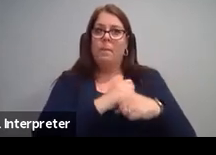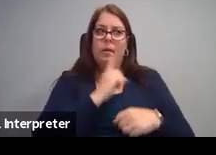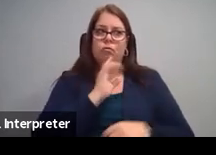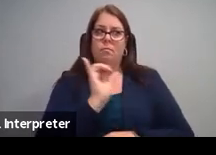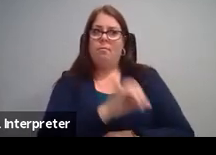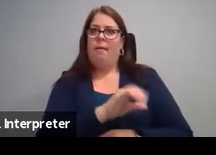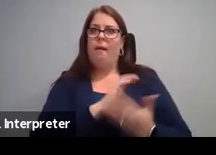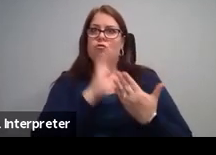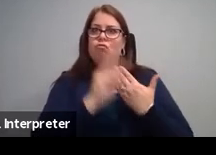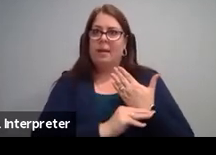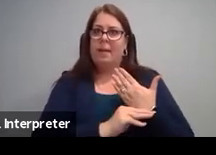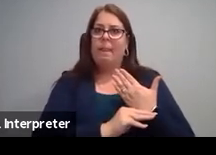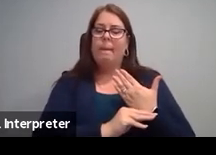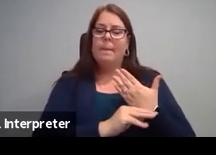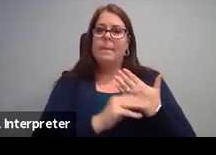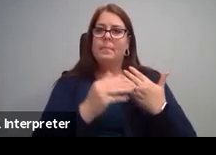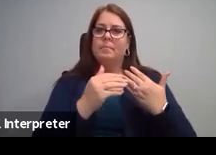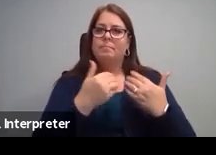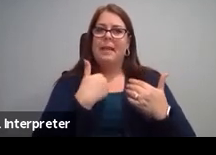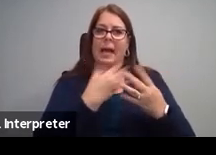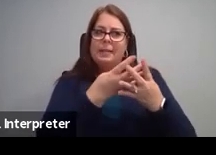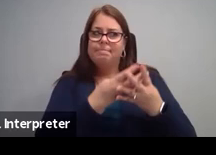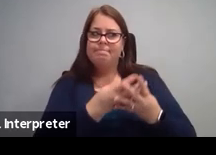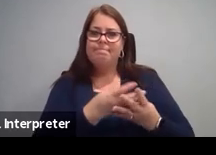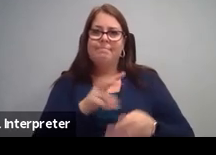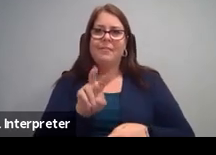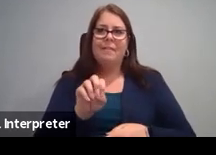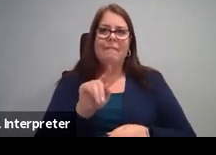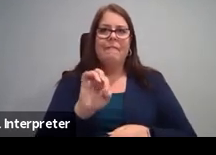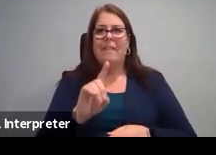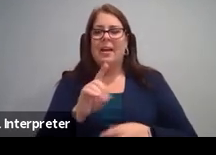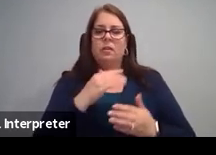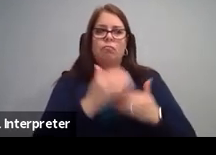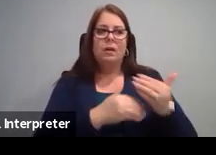Laurie Arnold: We had some type of a process and it wasn't every teacher going rogue with what was happening in their classes.